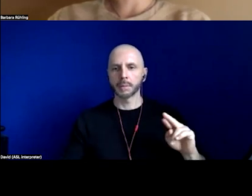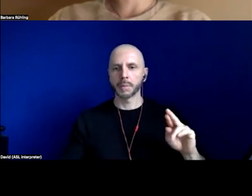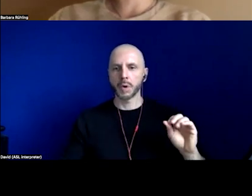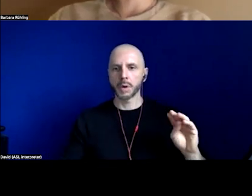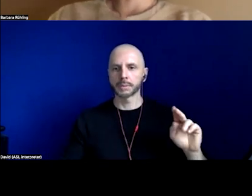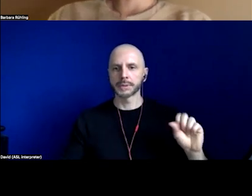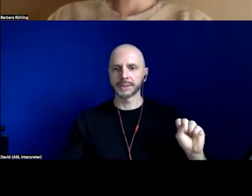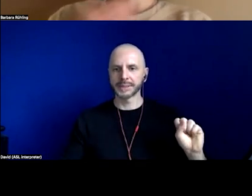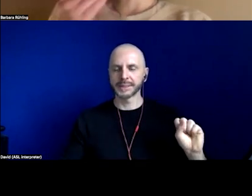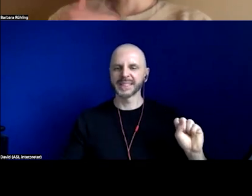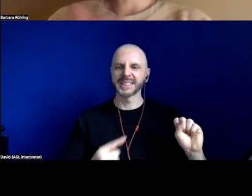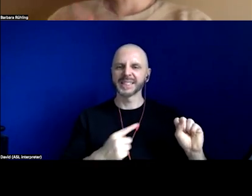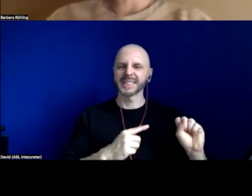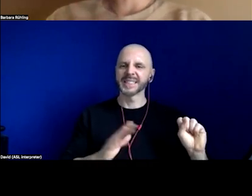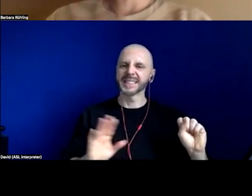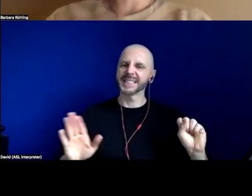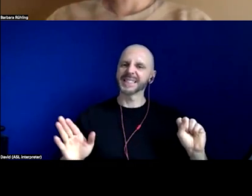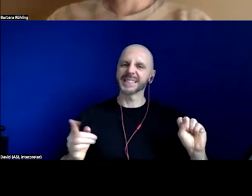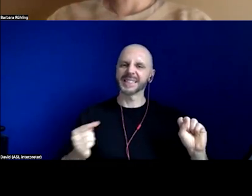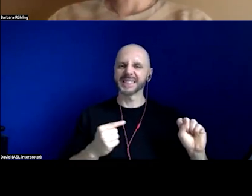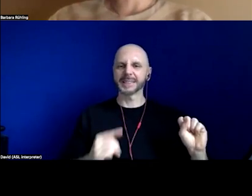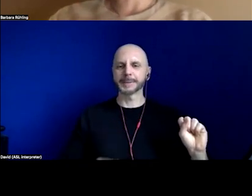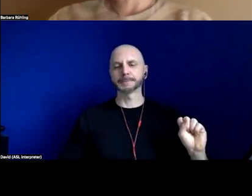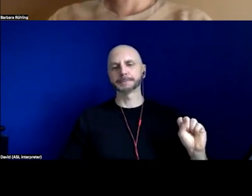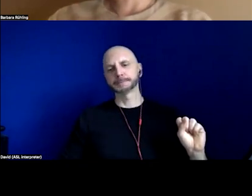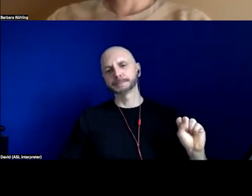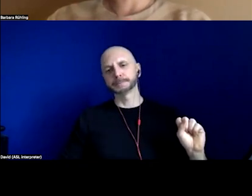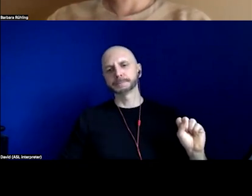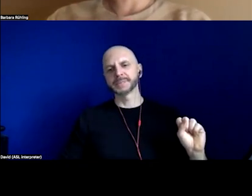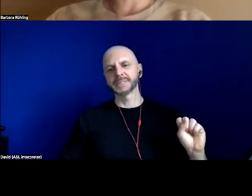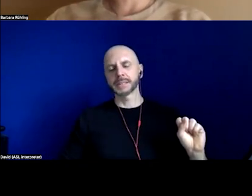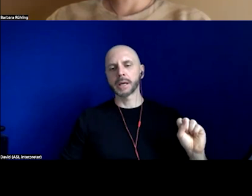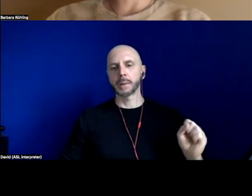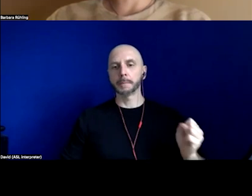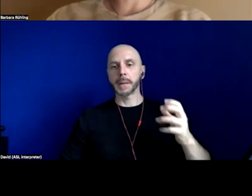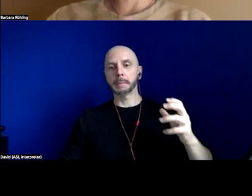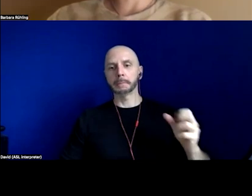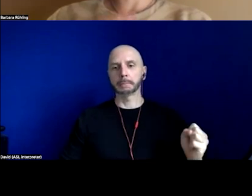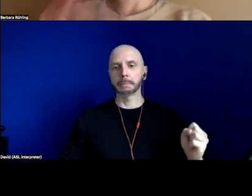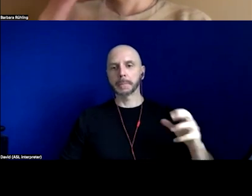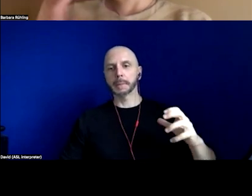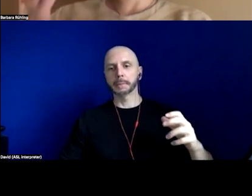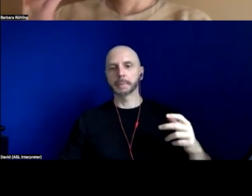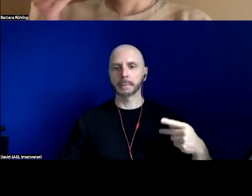of conversational style that they've been used to now by talking with ChatGPT with, sort of,